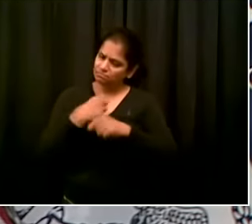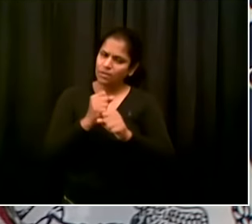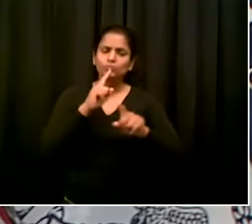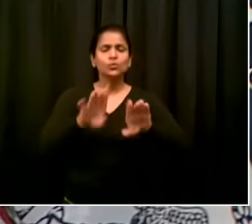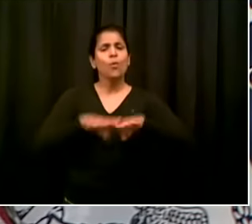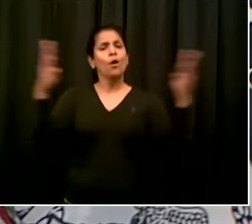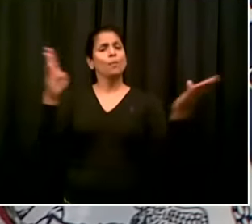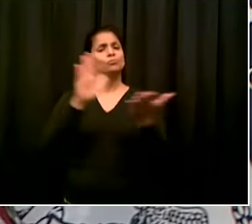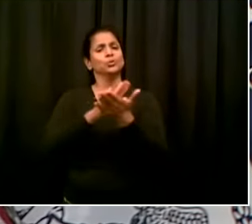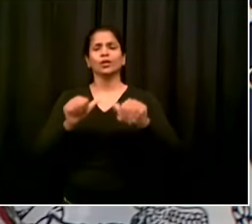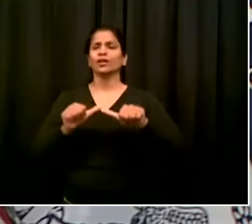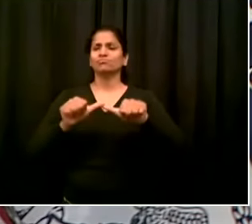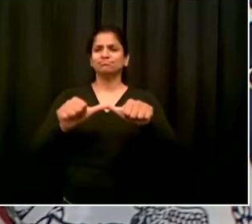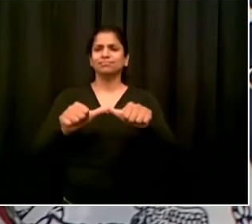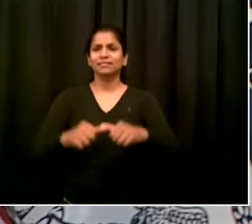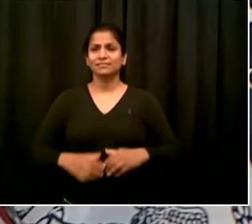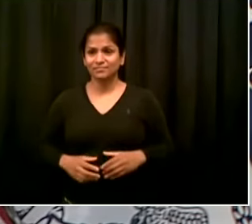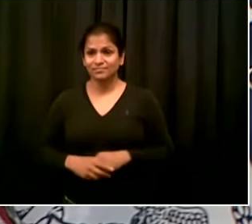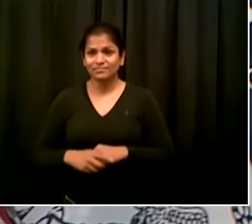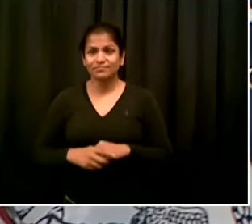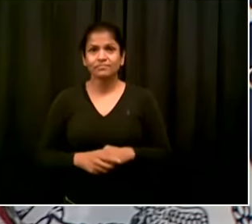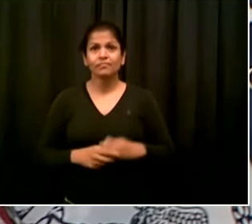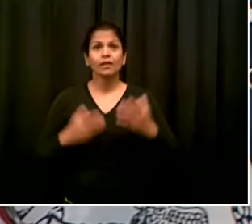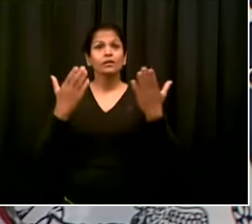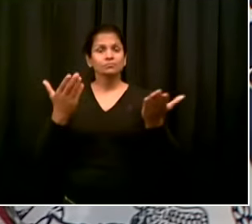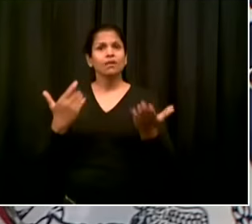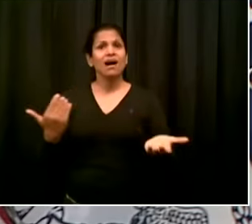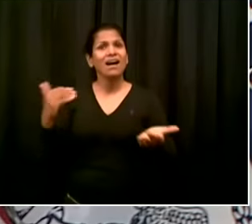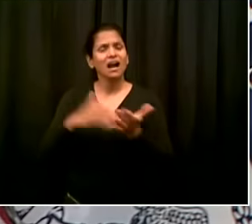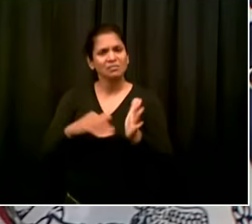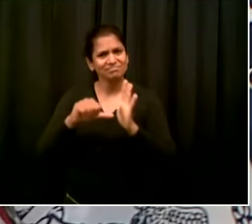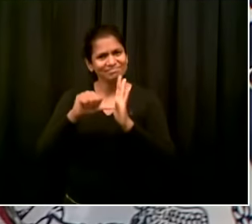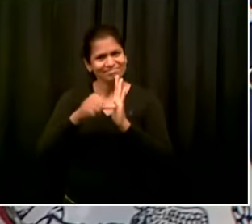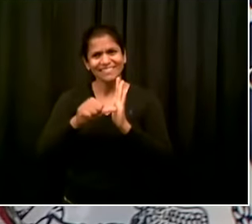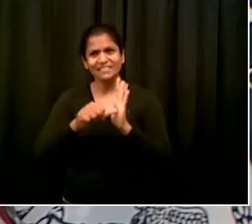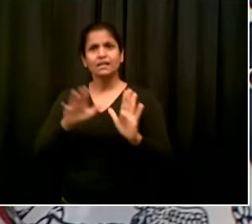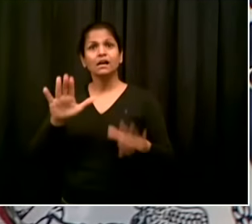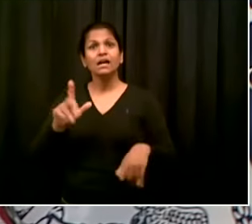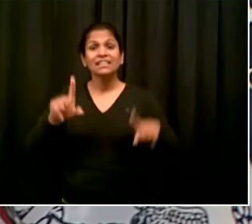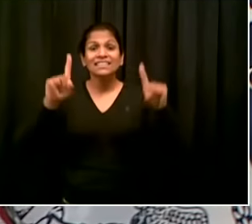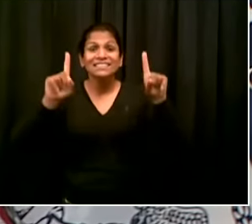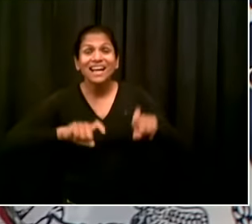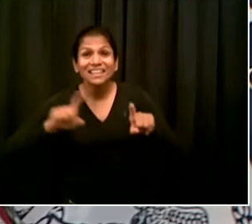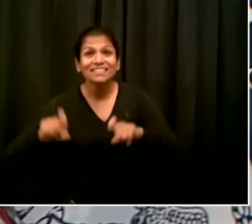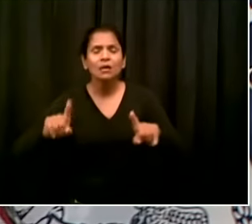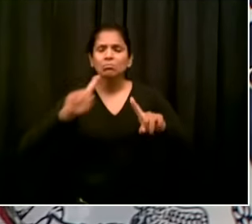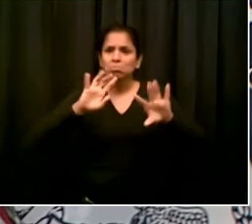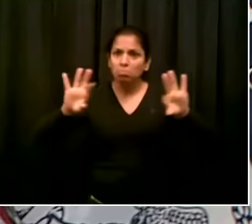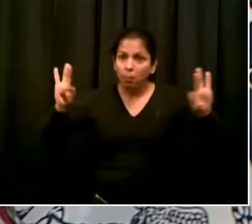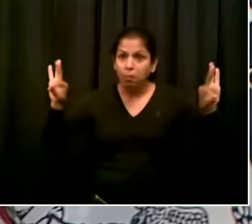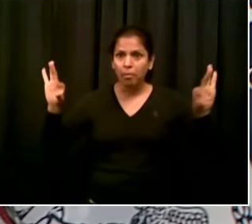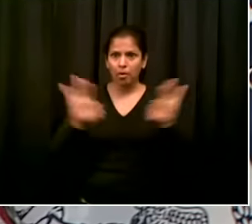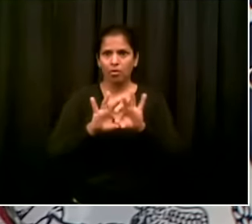TESTING, A SAMPLING OF THE SCHOOL COMMUNITIES. STUDENTS, EDUCATORS AND STAFF. WE WANT TO MAK E SURE THAT OUR